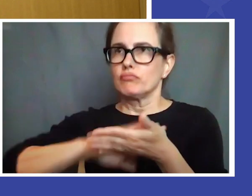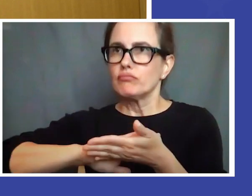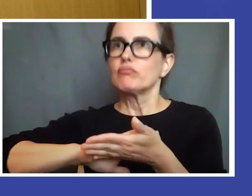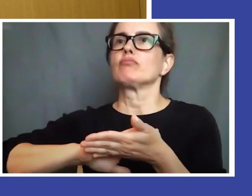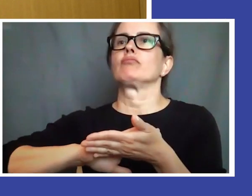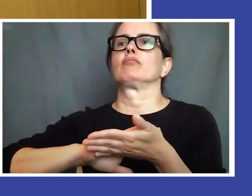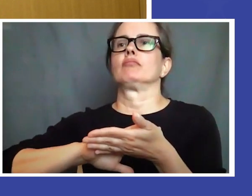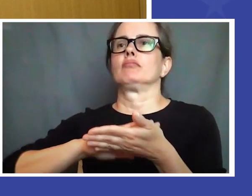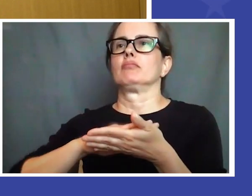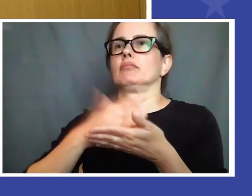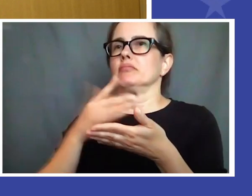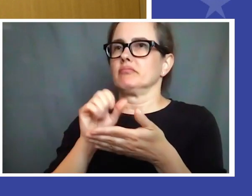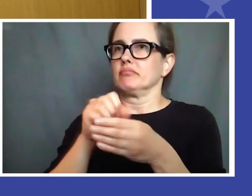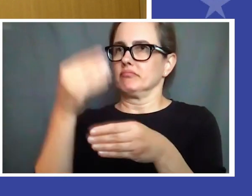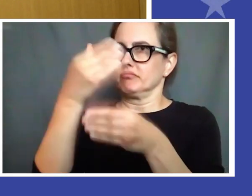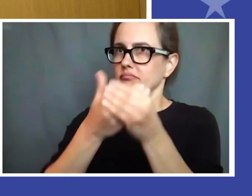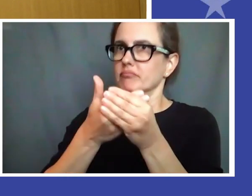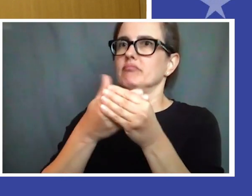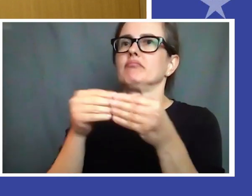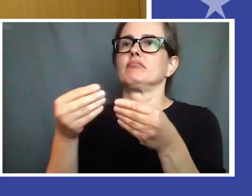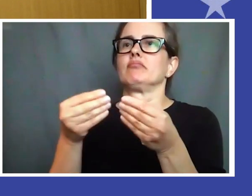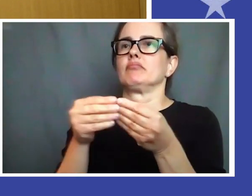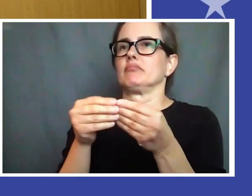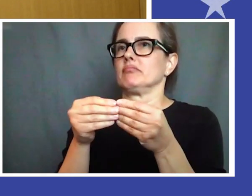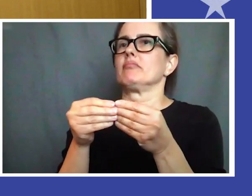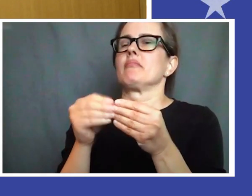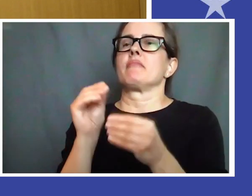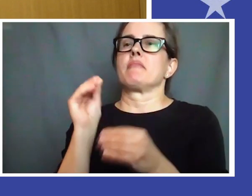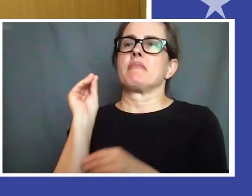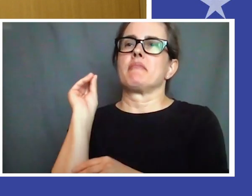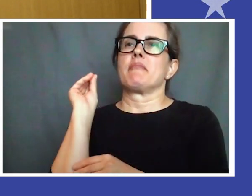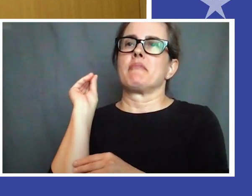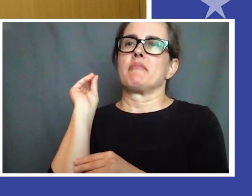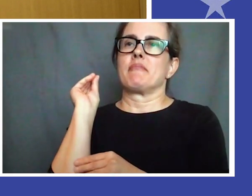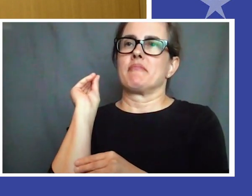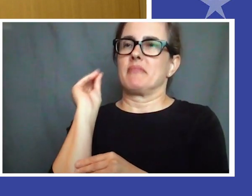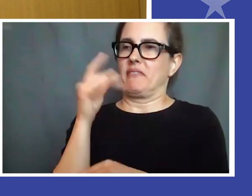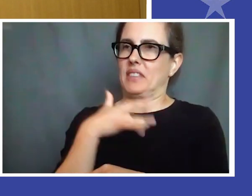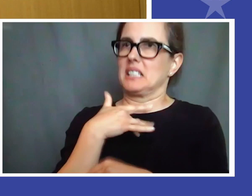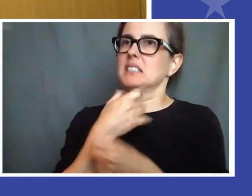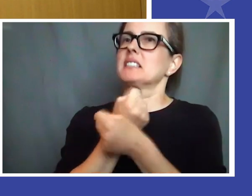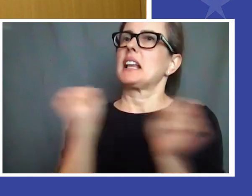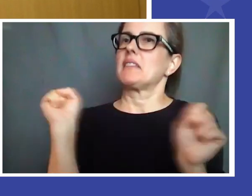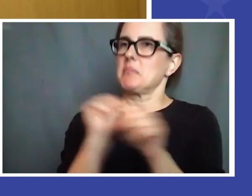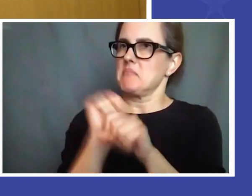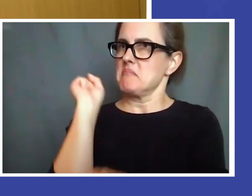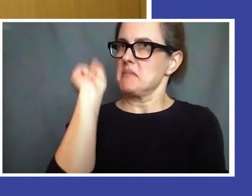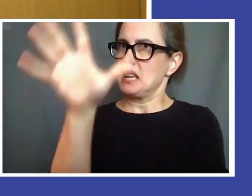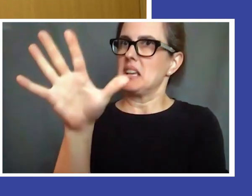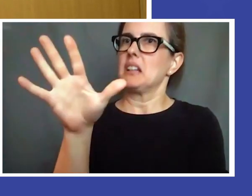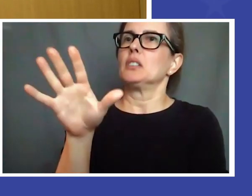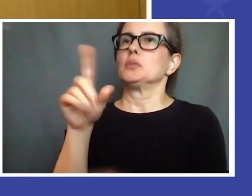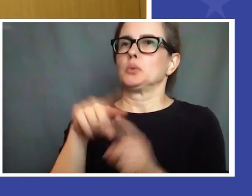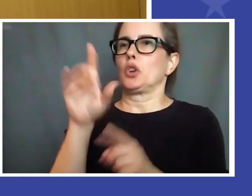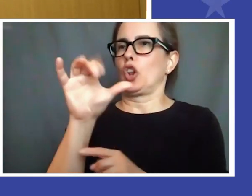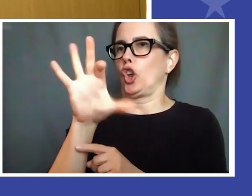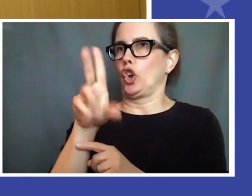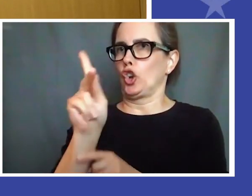And then into another, double sealed for safety. And I mail it off to the County Clerk's Office.